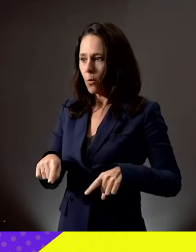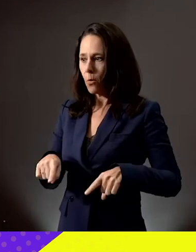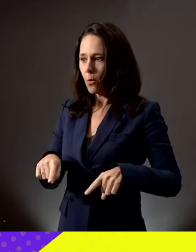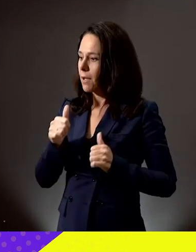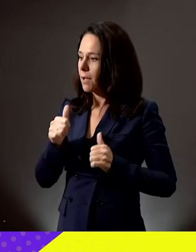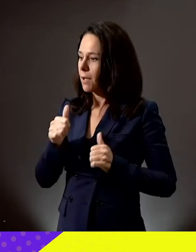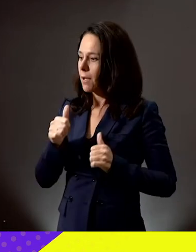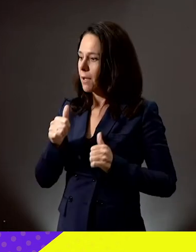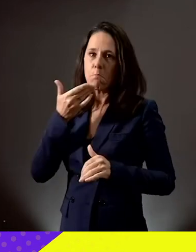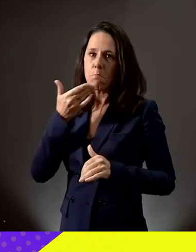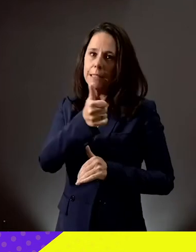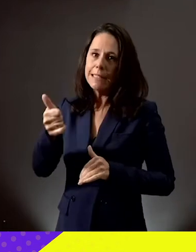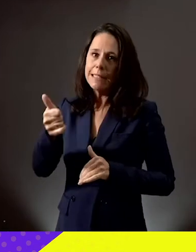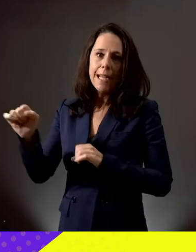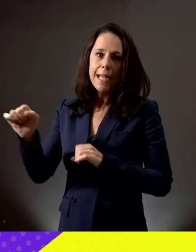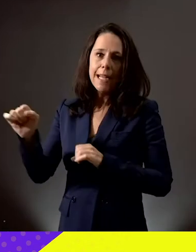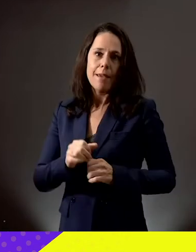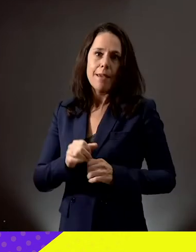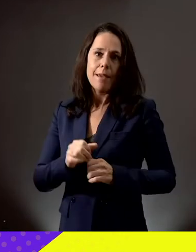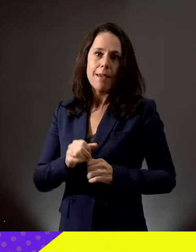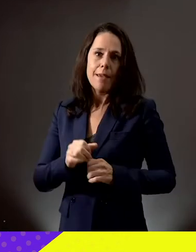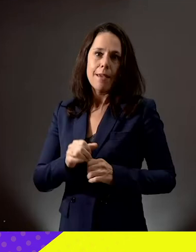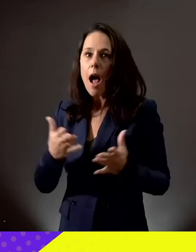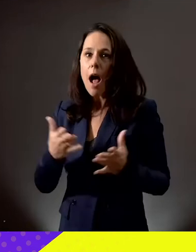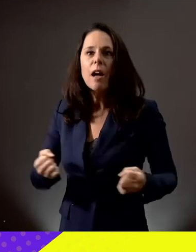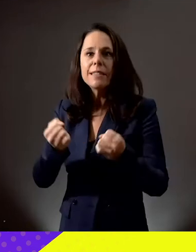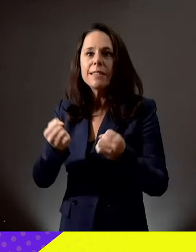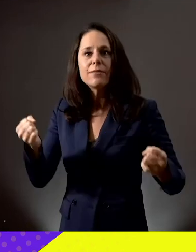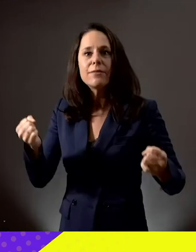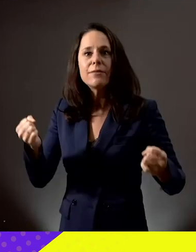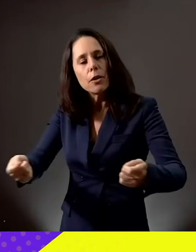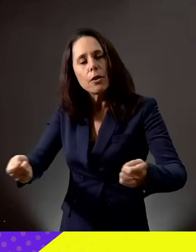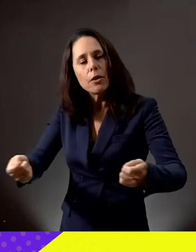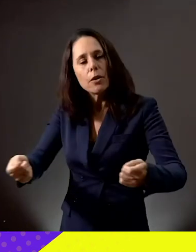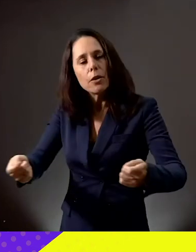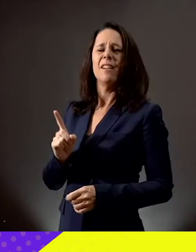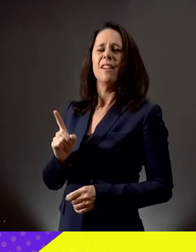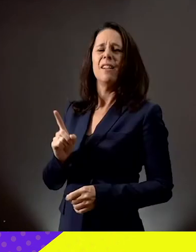and organise all activities. Was there a real need for you to start this project?